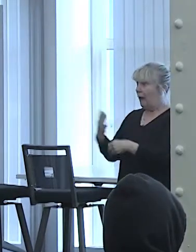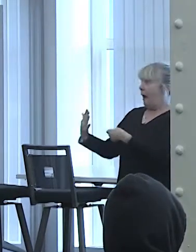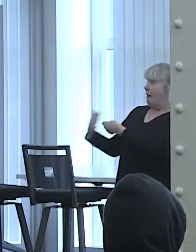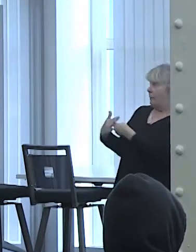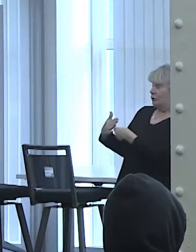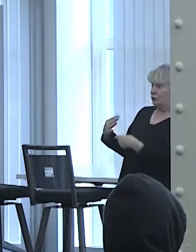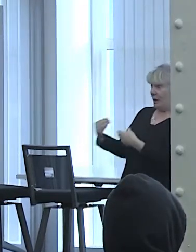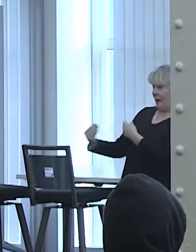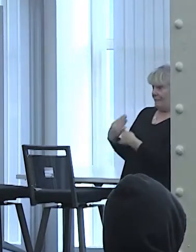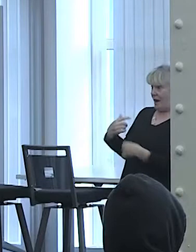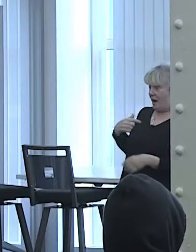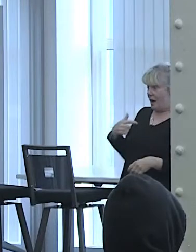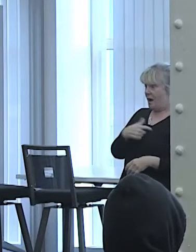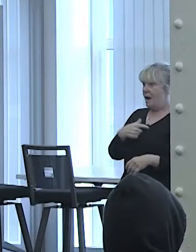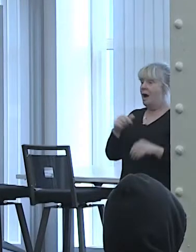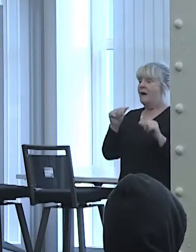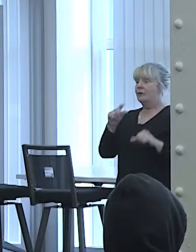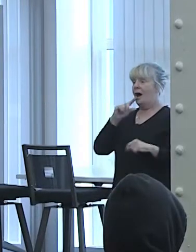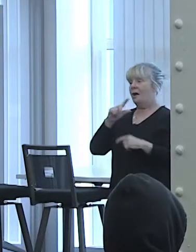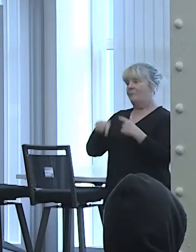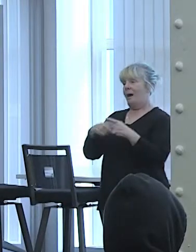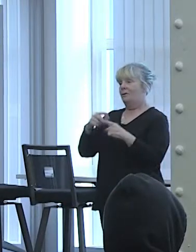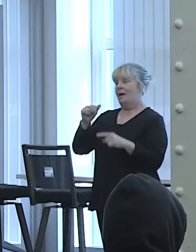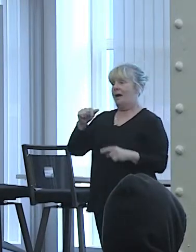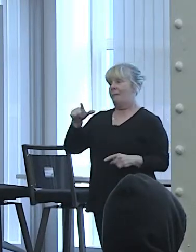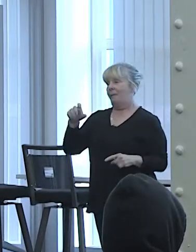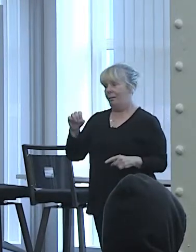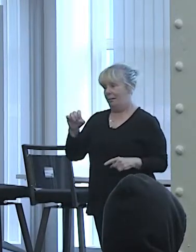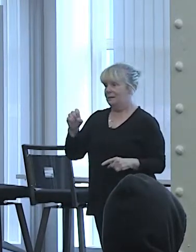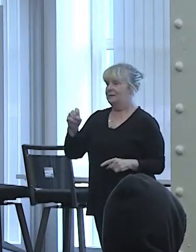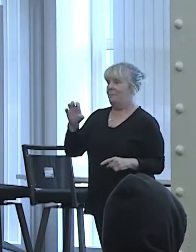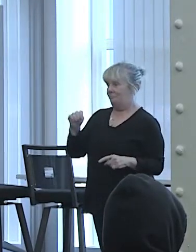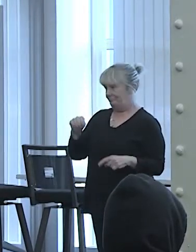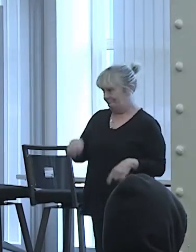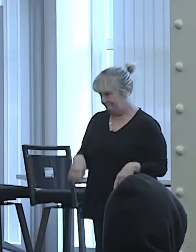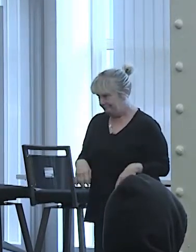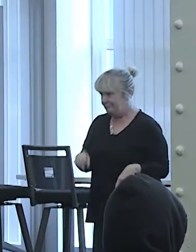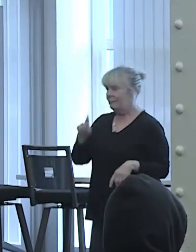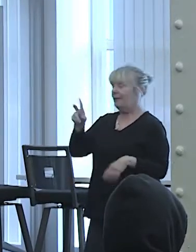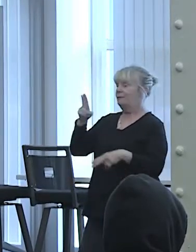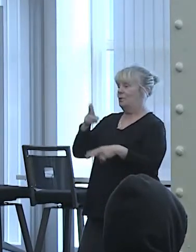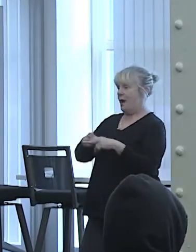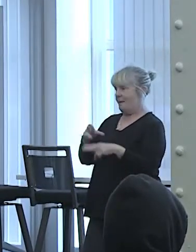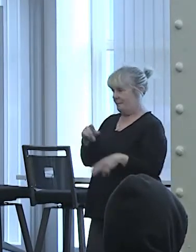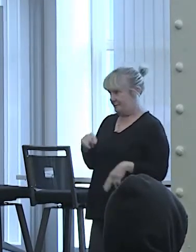we have to talk about able-ism, we have to name it. Able-ism is an entire way of thinking and doing